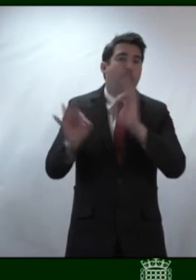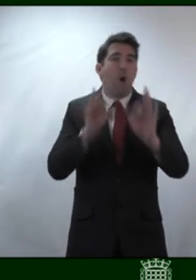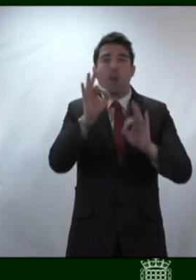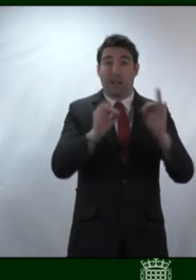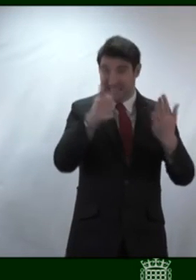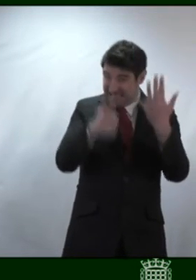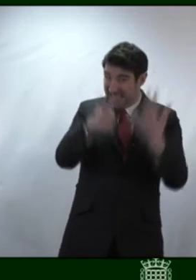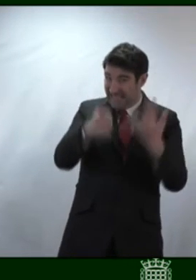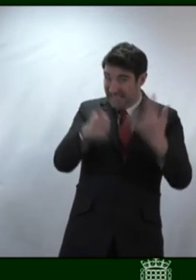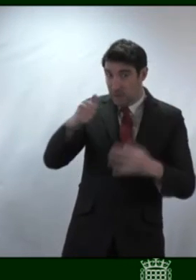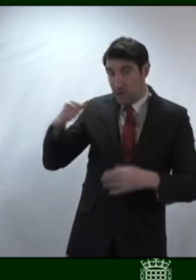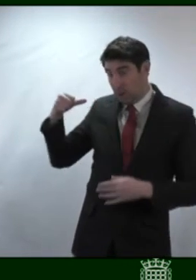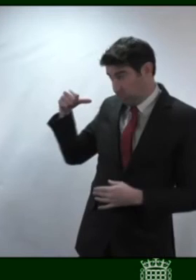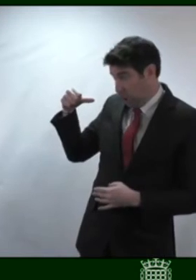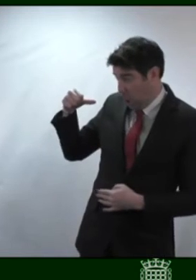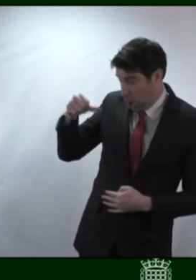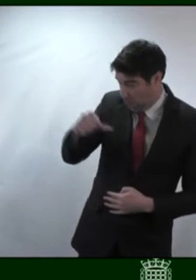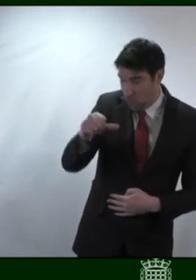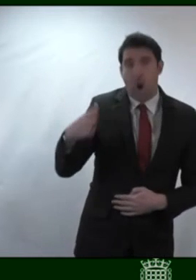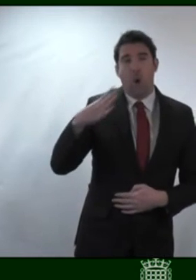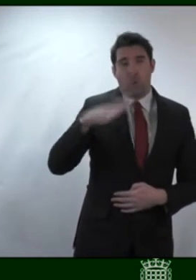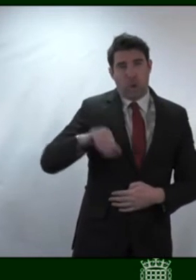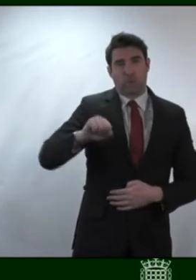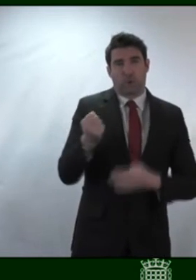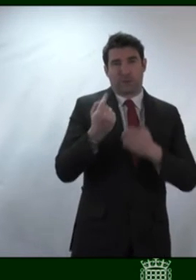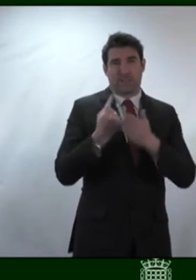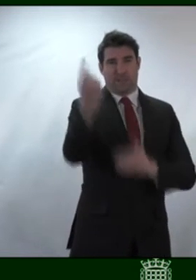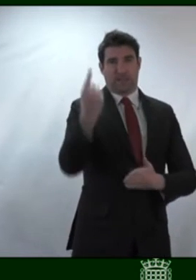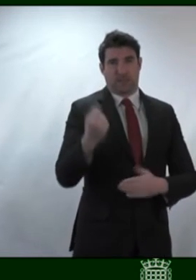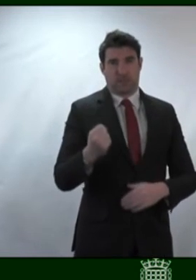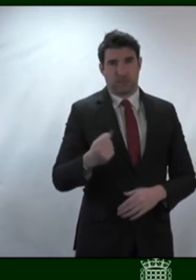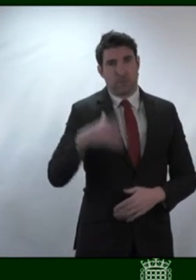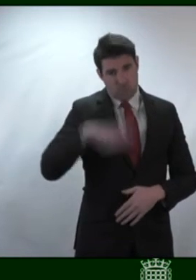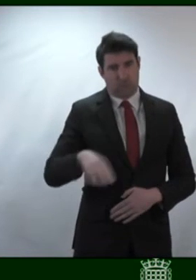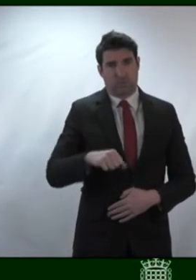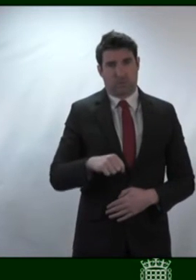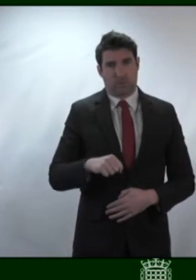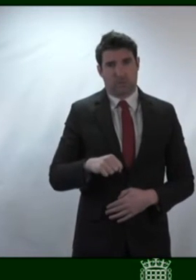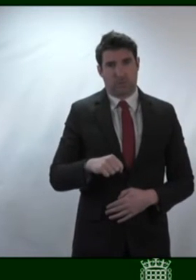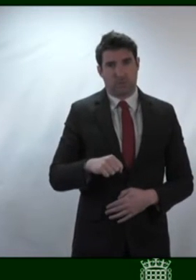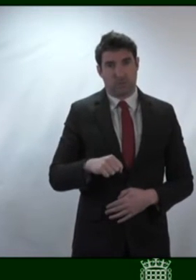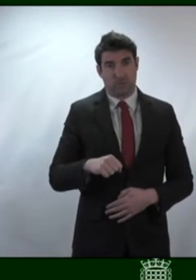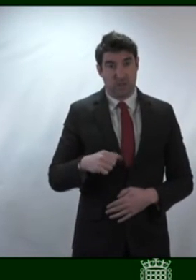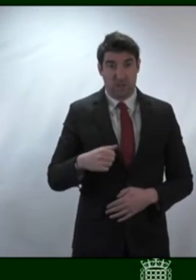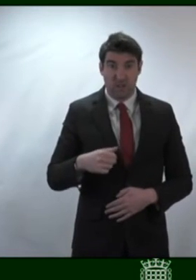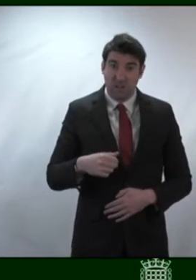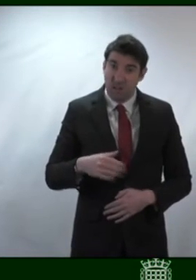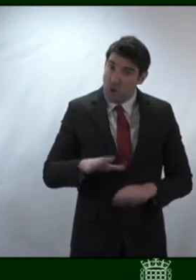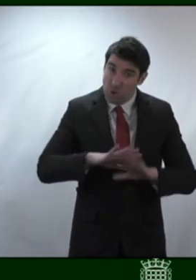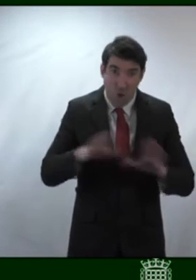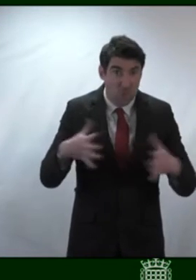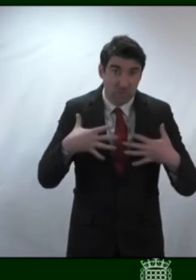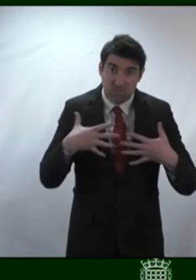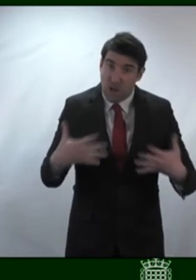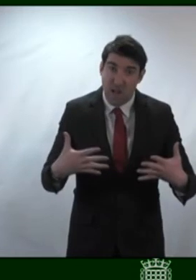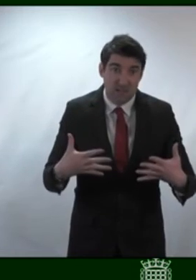day that the only way left to protect Scotland’s interests and our place in Europe is for Scotland